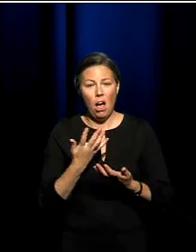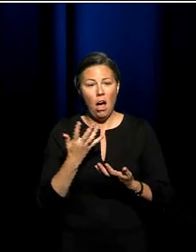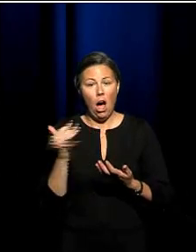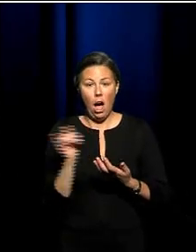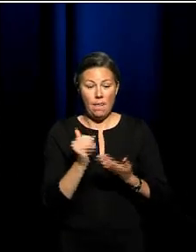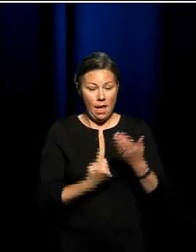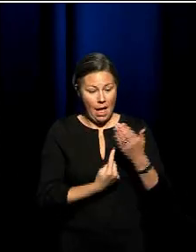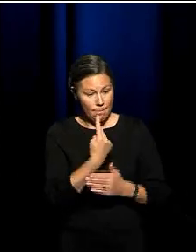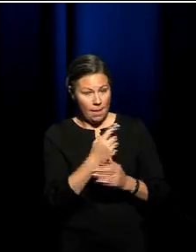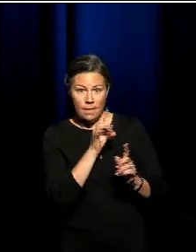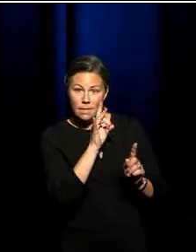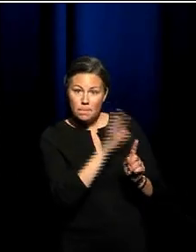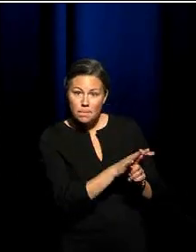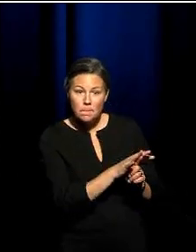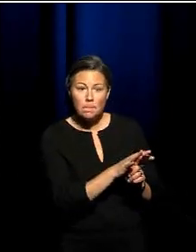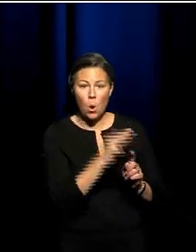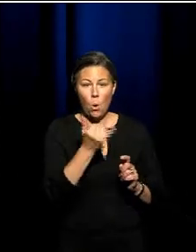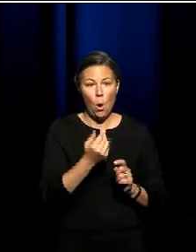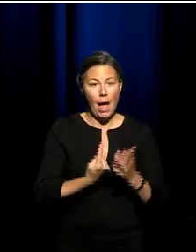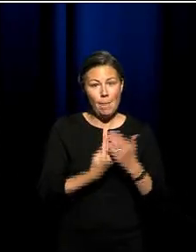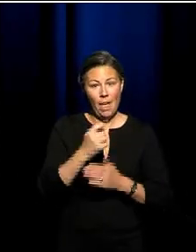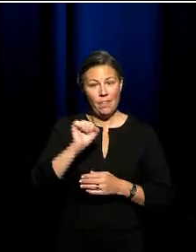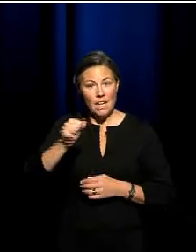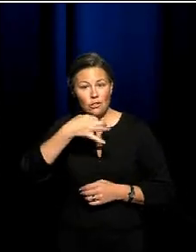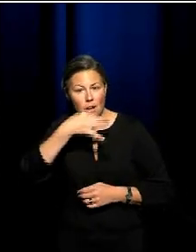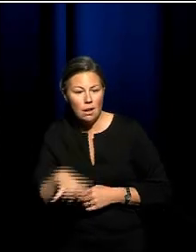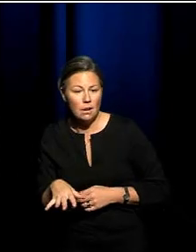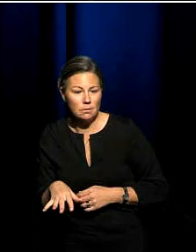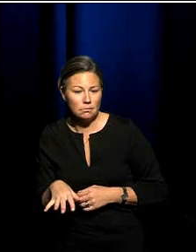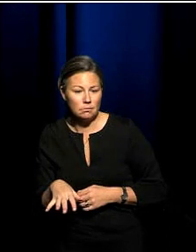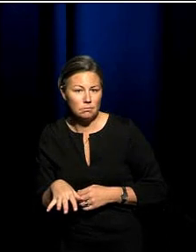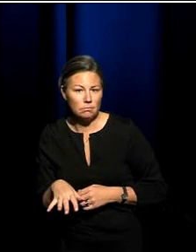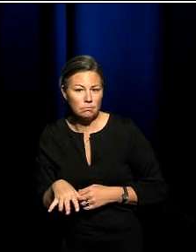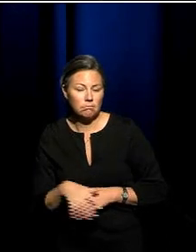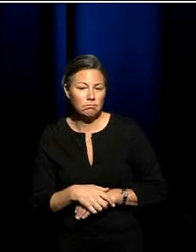disability or as a parent or advocate for a person with disability. The